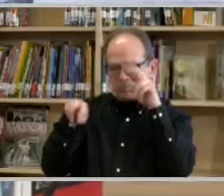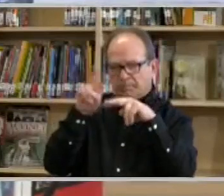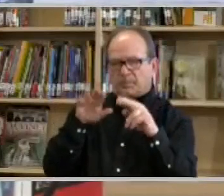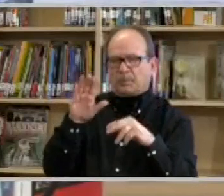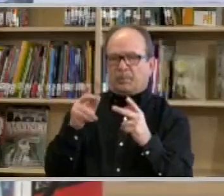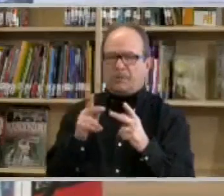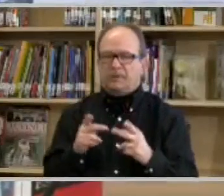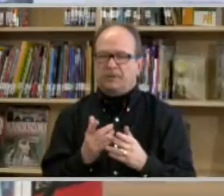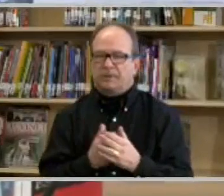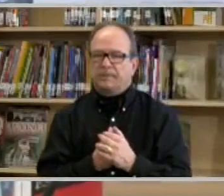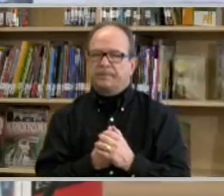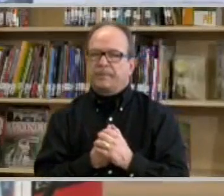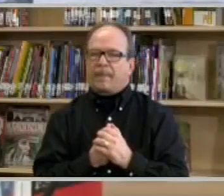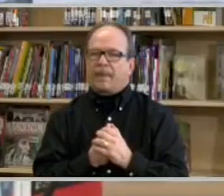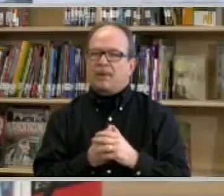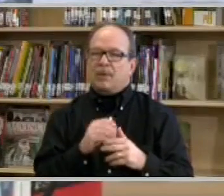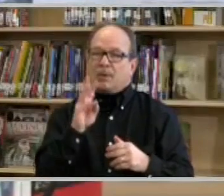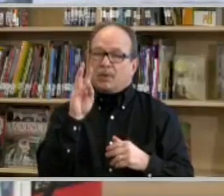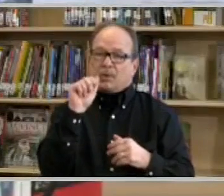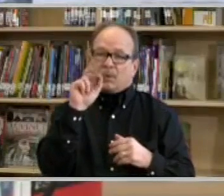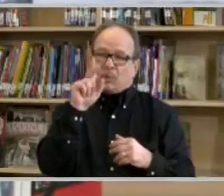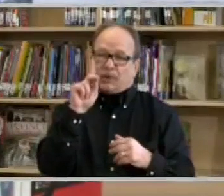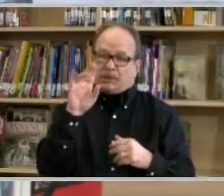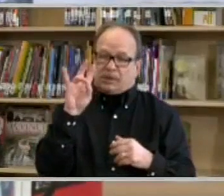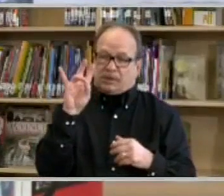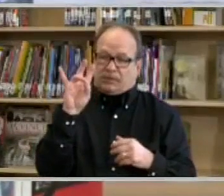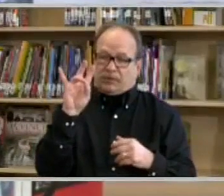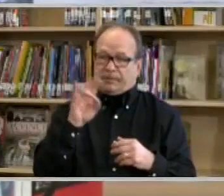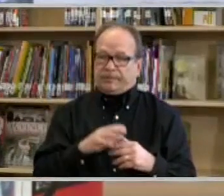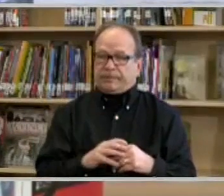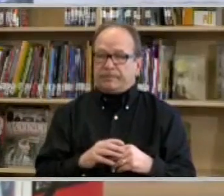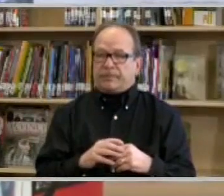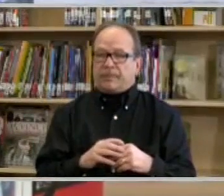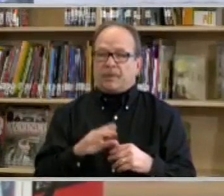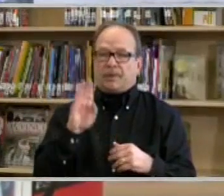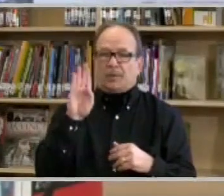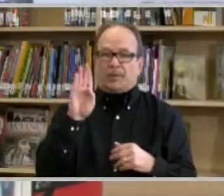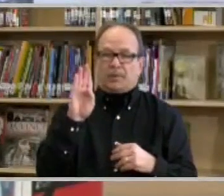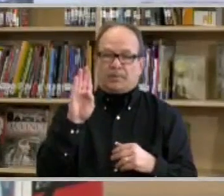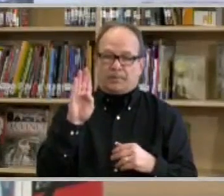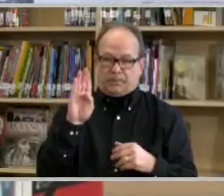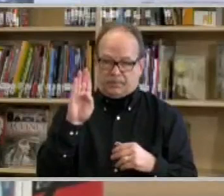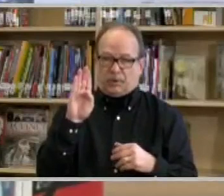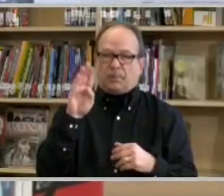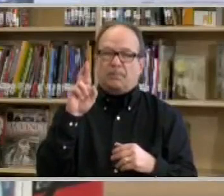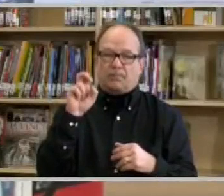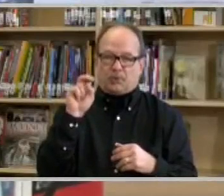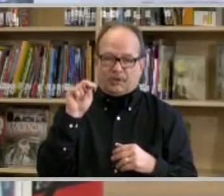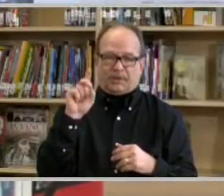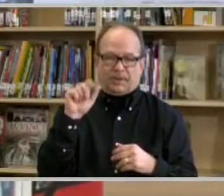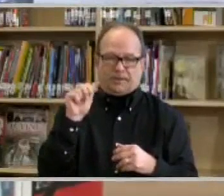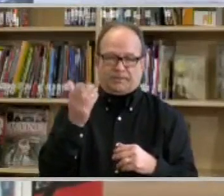WE'VE GOT ANOTHER GOOD IDEA FROM WARD 7, MAYOR, BRENDA IS ON